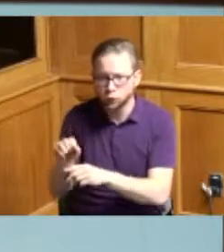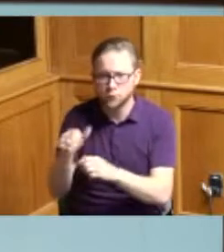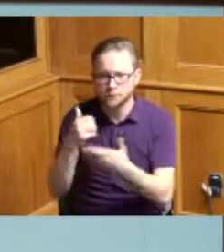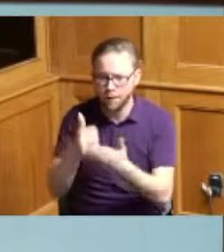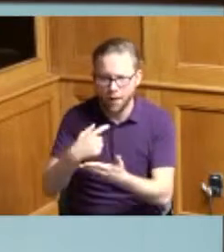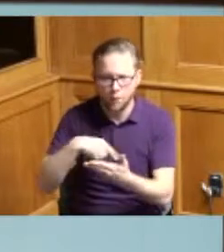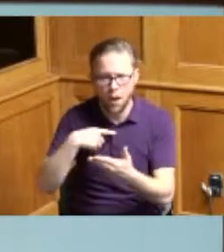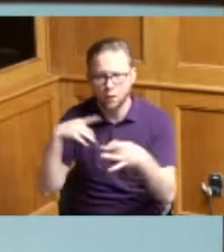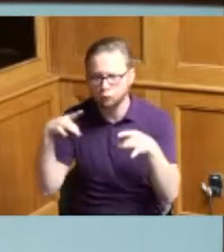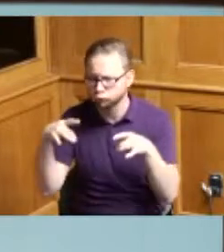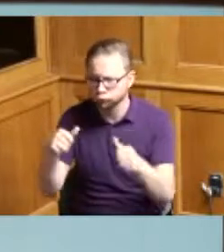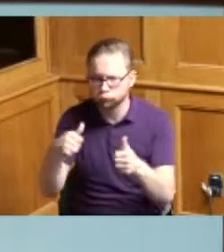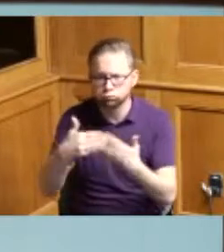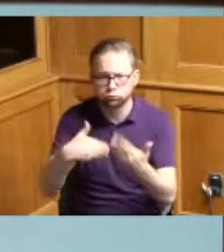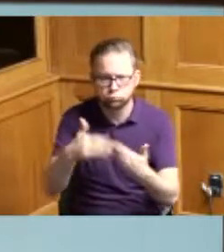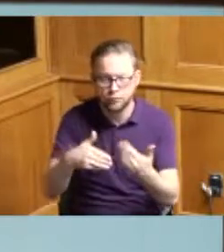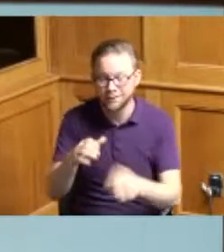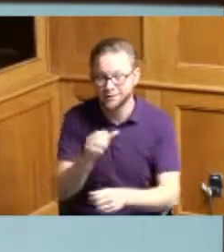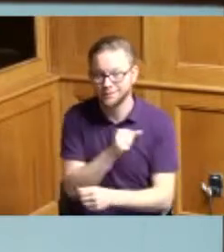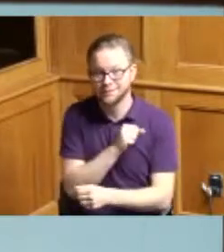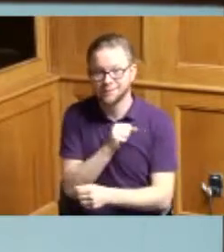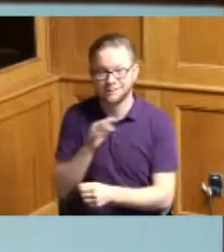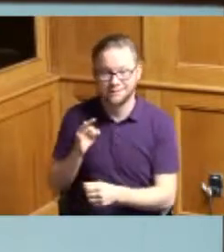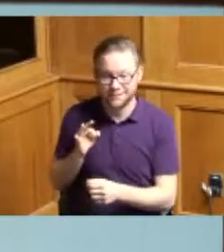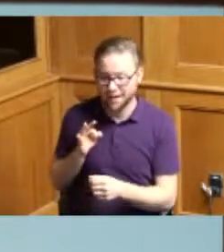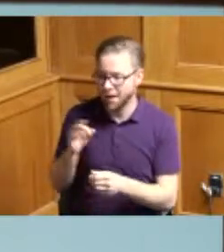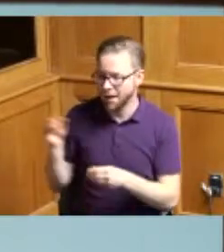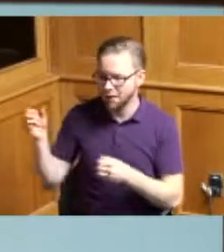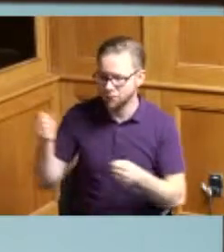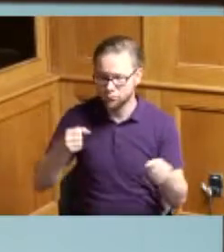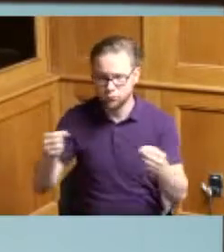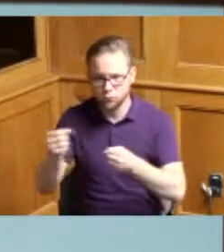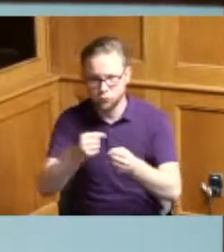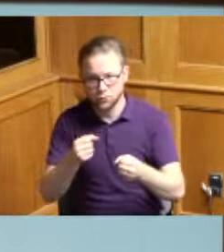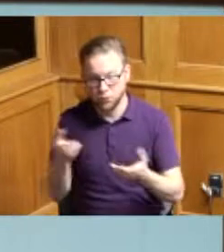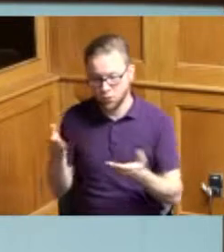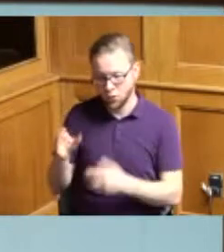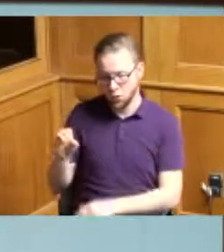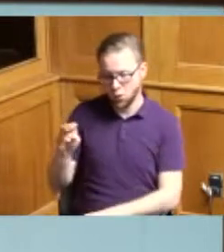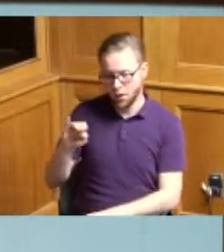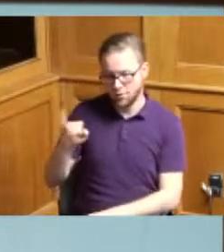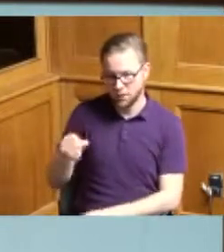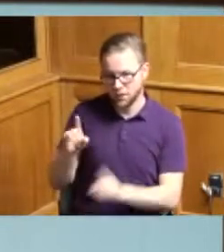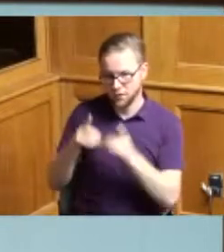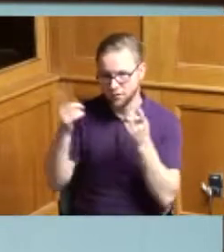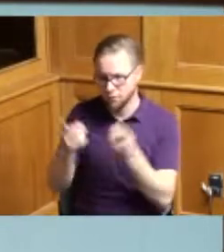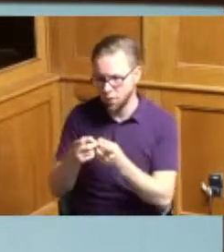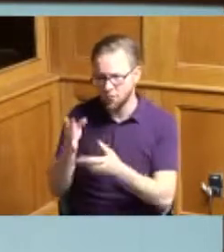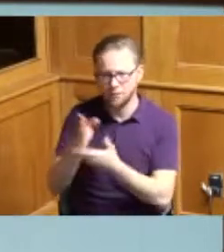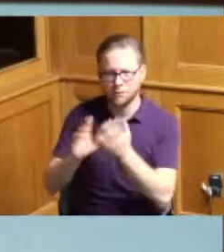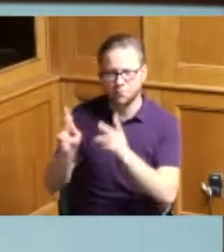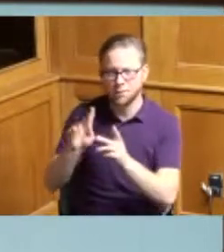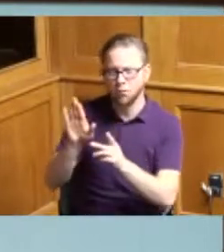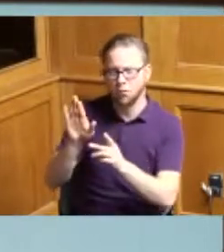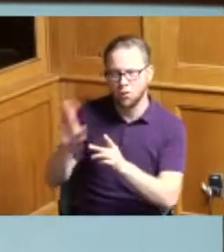staff reallocation staff reallocated within OMJ so we had some staff that were not working